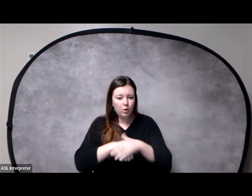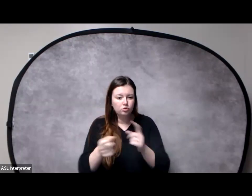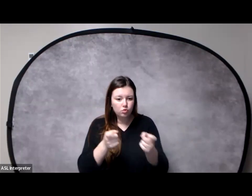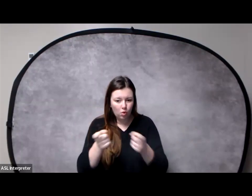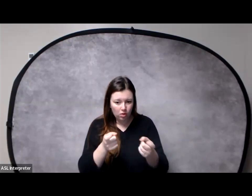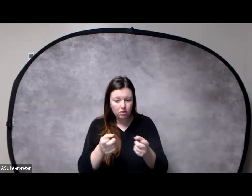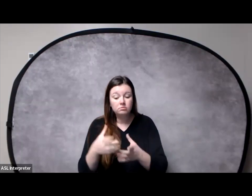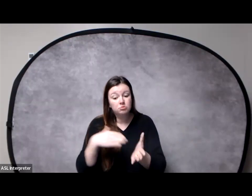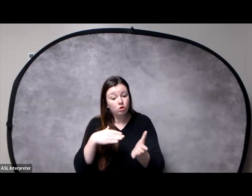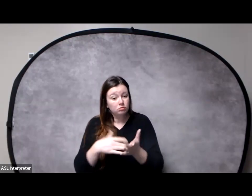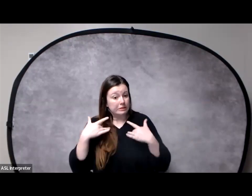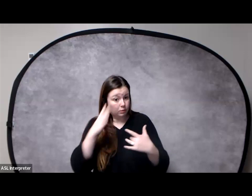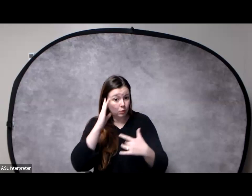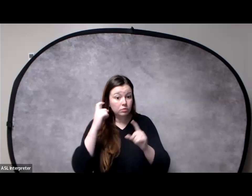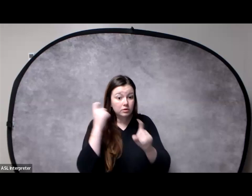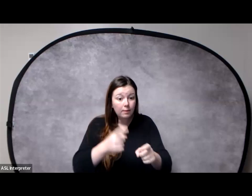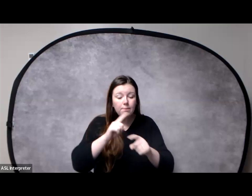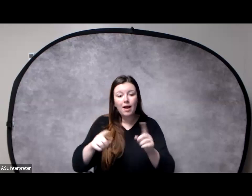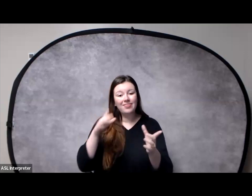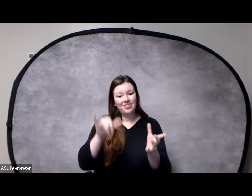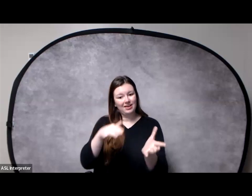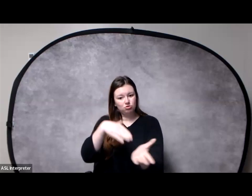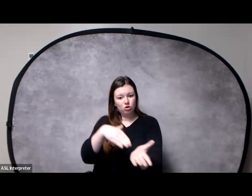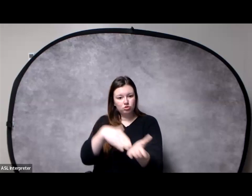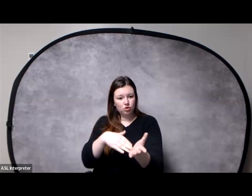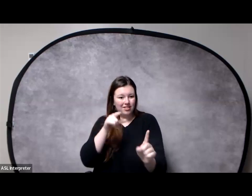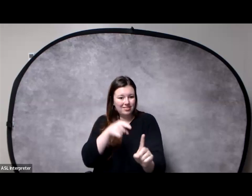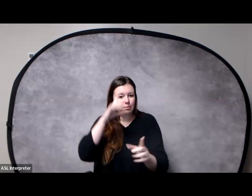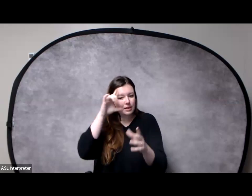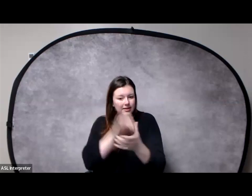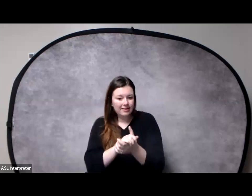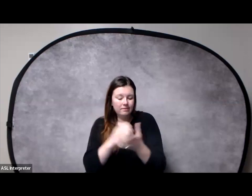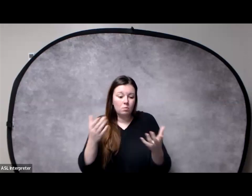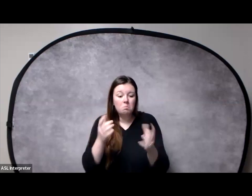But due to the provider's belief that any children this woman may have are likely to